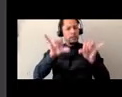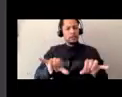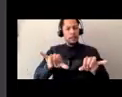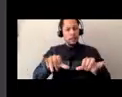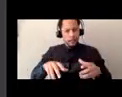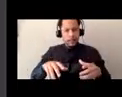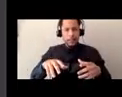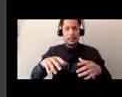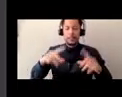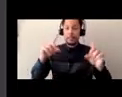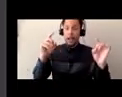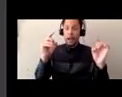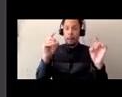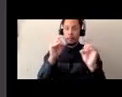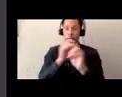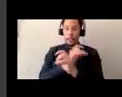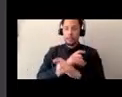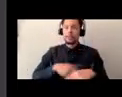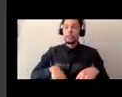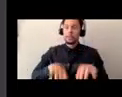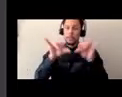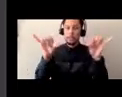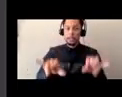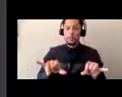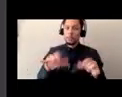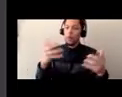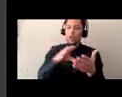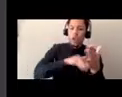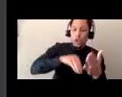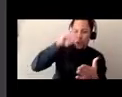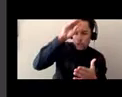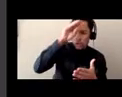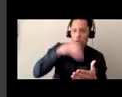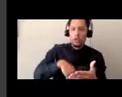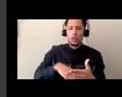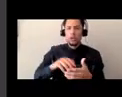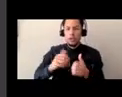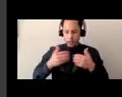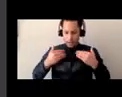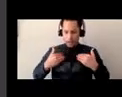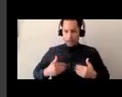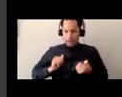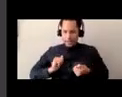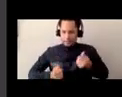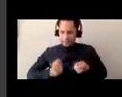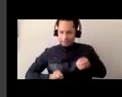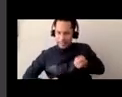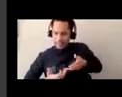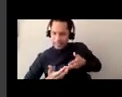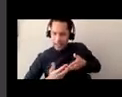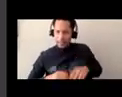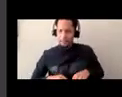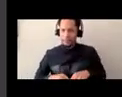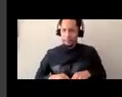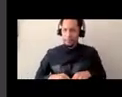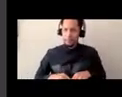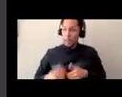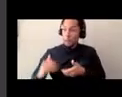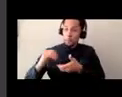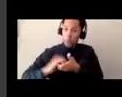Being able to learn, adapt, partner, bring others along